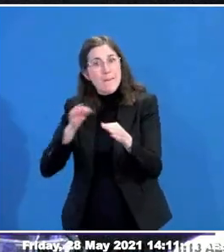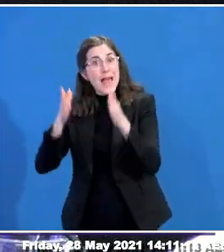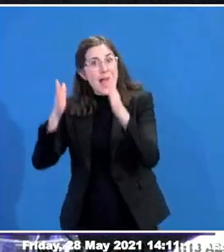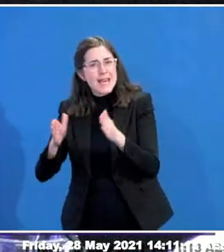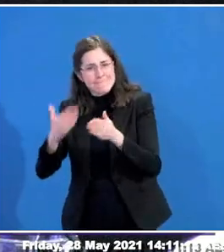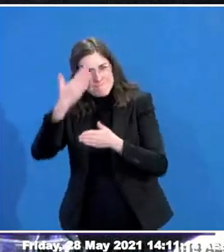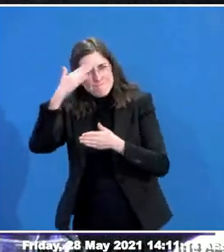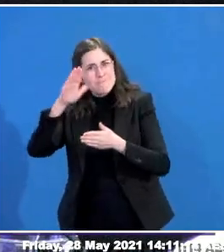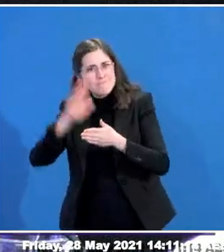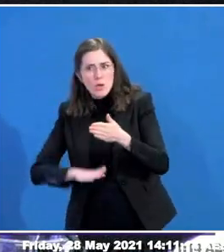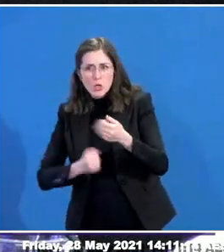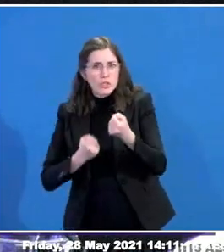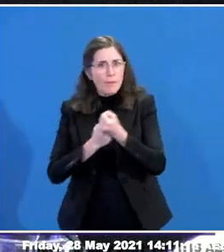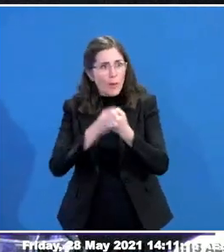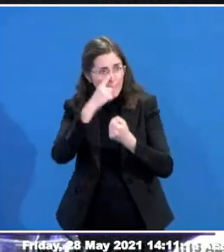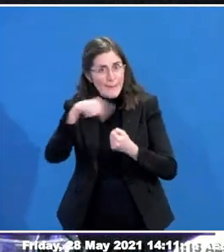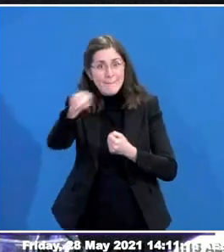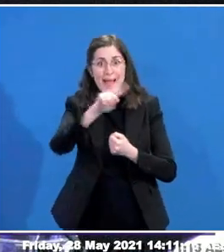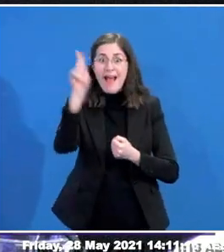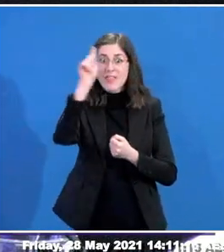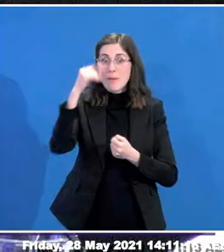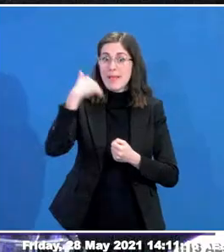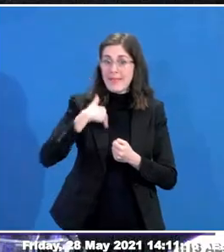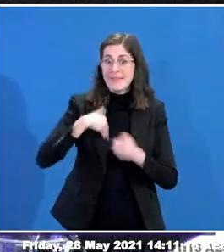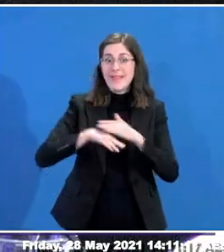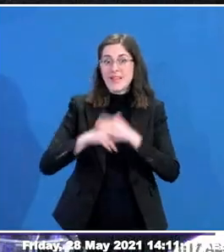our participants who are currently residing in residential aged care.